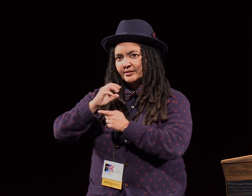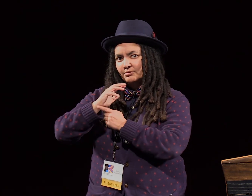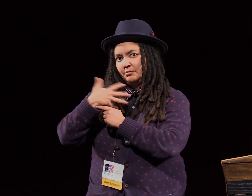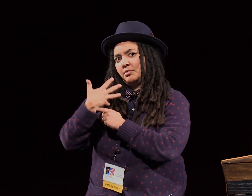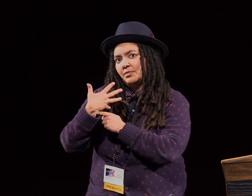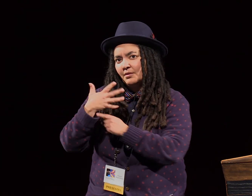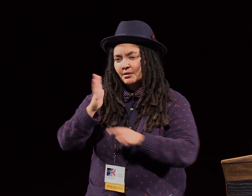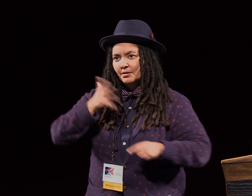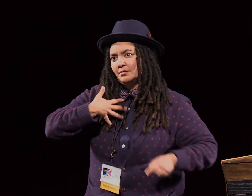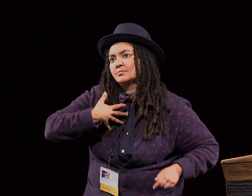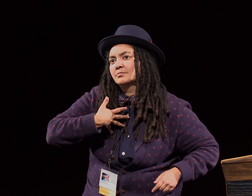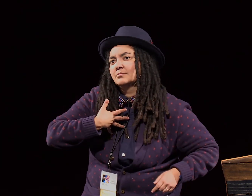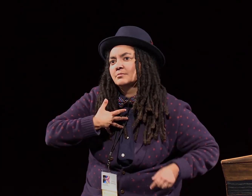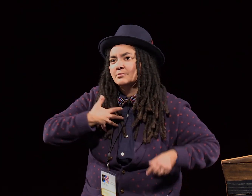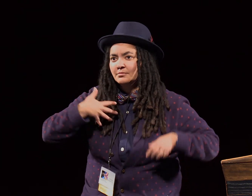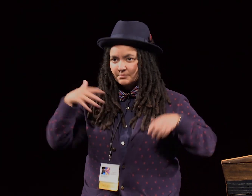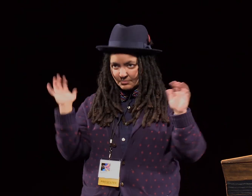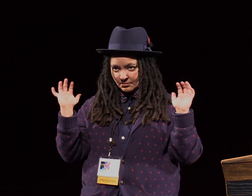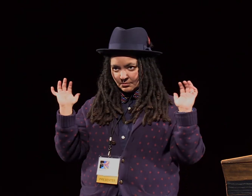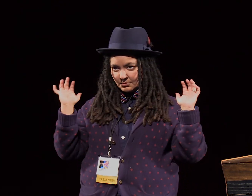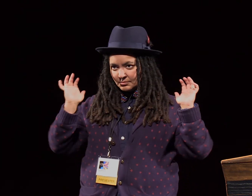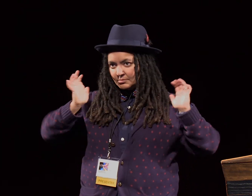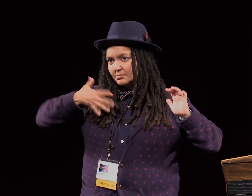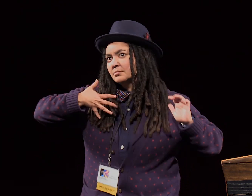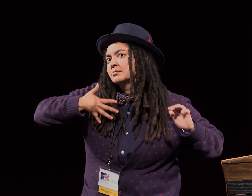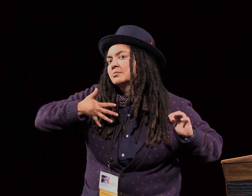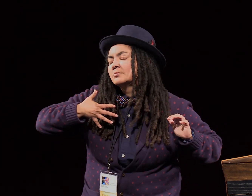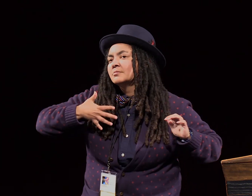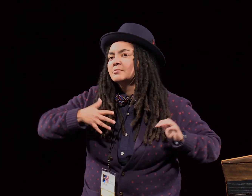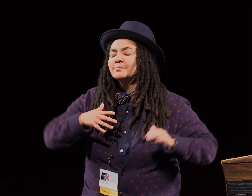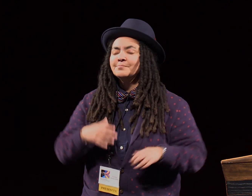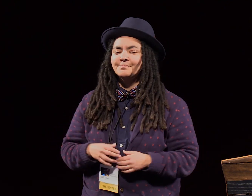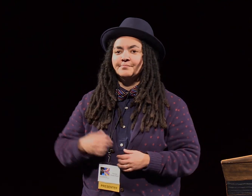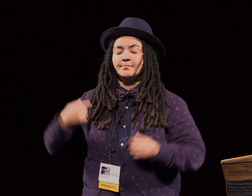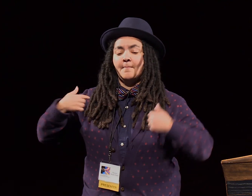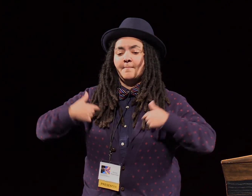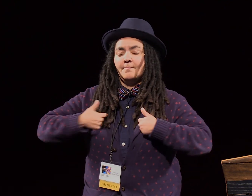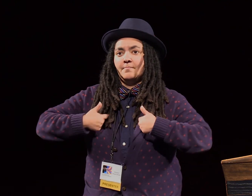Typically, the wrist movements are exaggerated. It's a lot of movement.